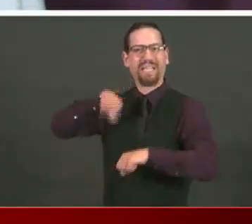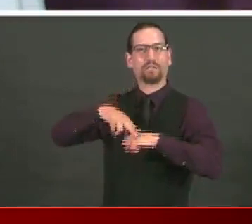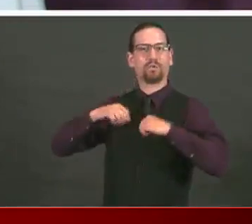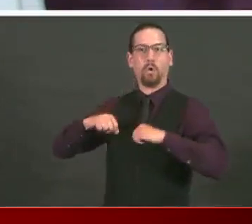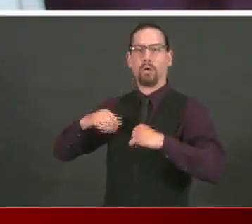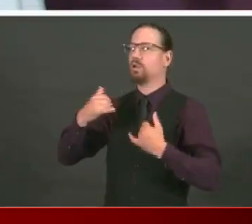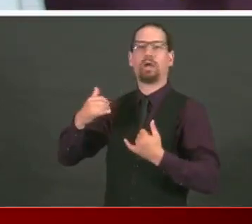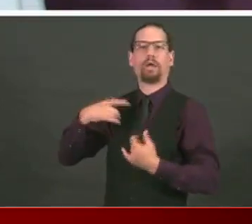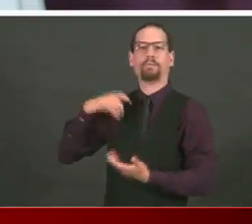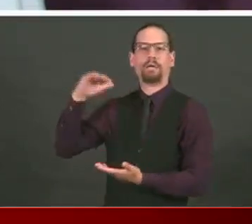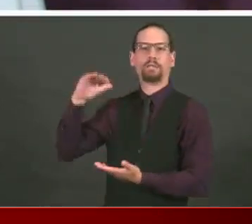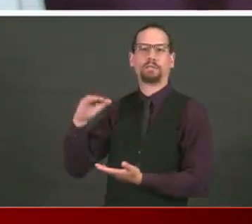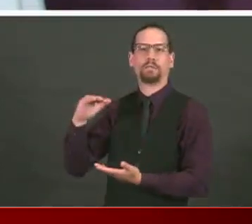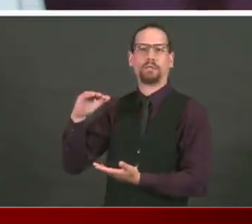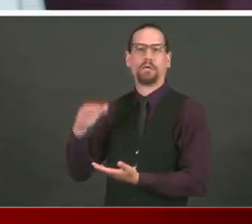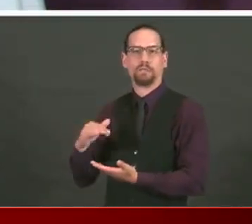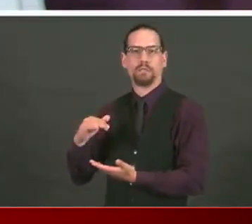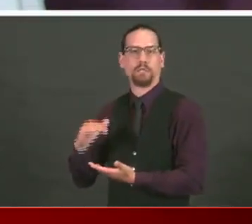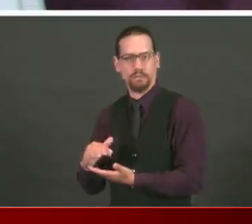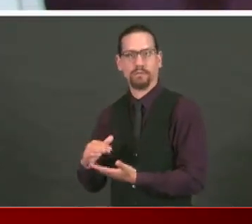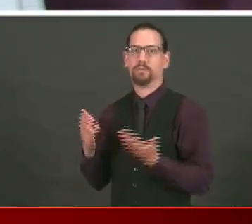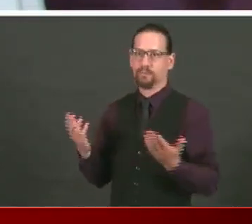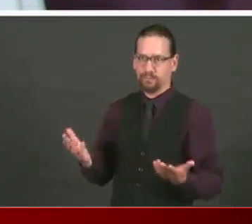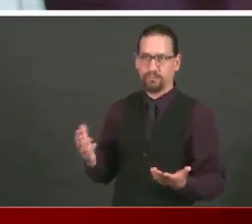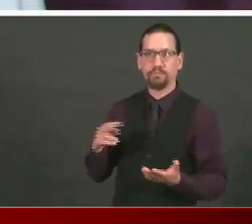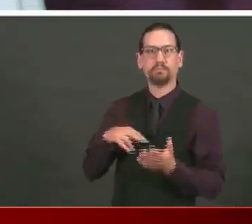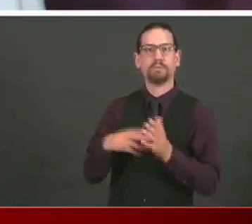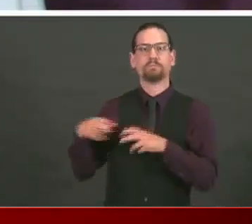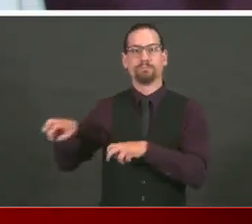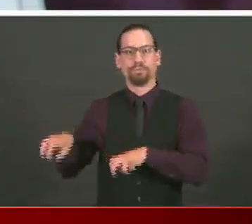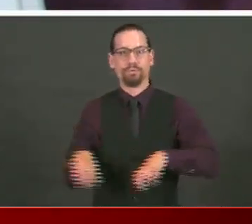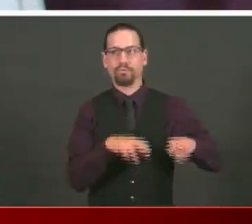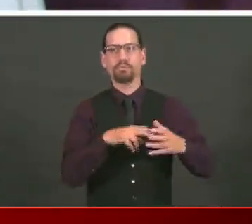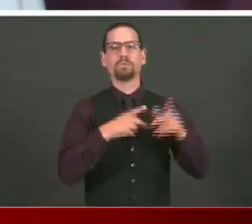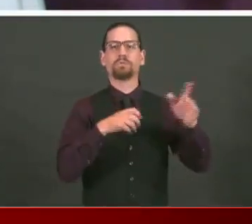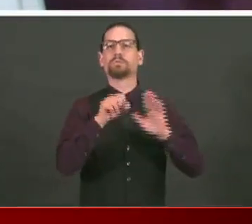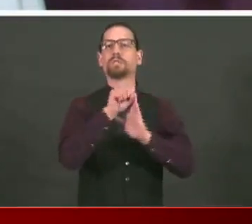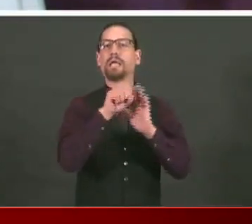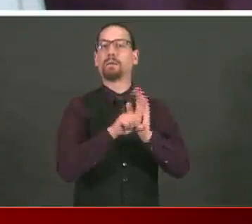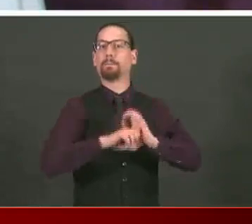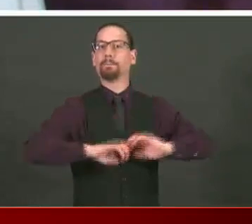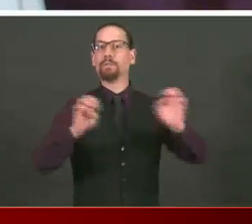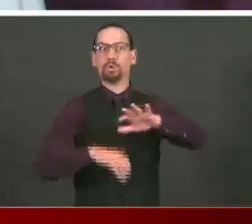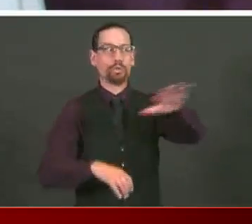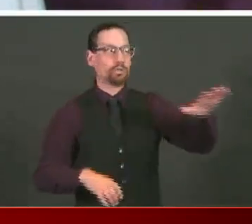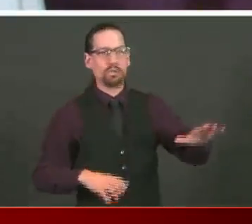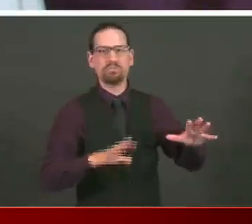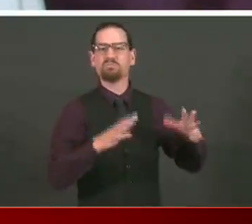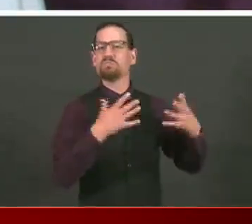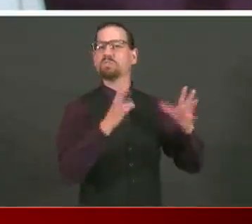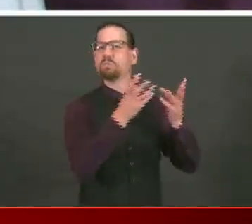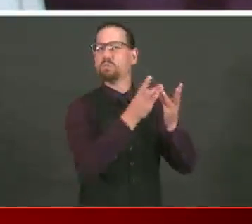RELIED UPON AS MUCH. WE WILL BE ABLE TO BE OUT OF A